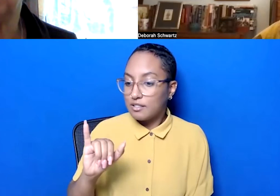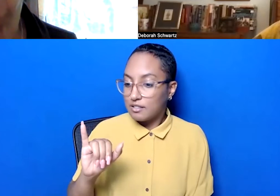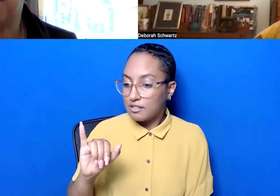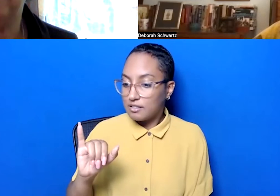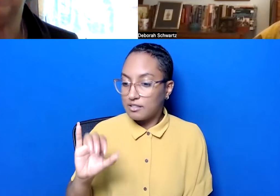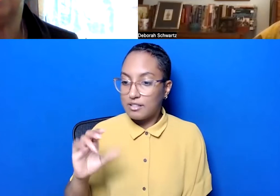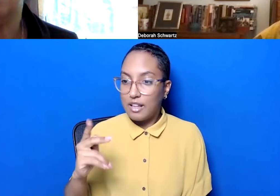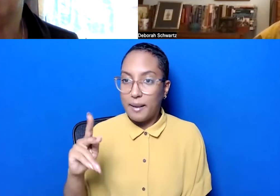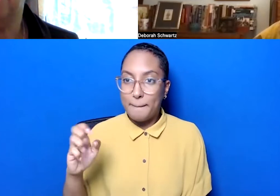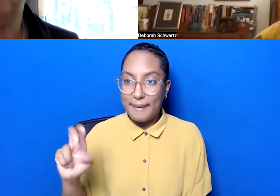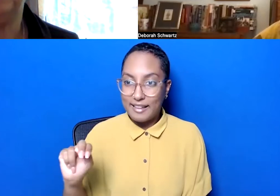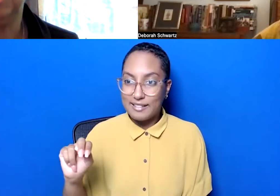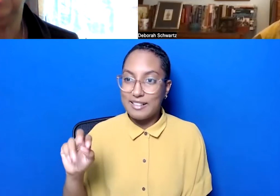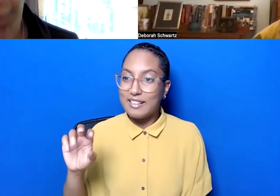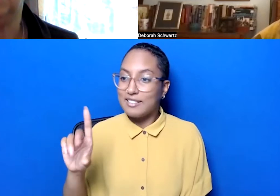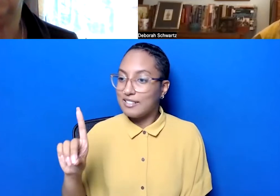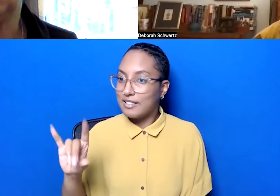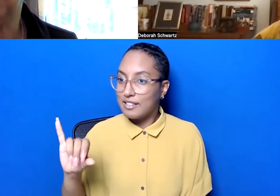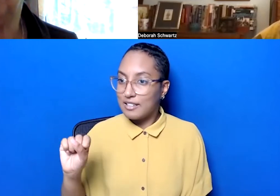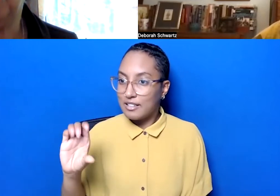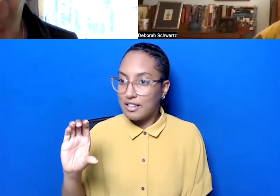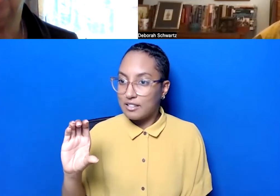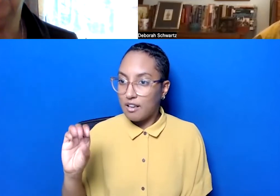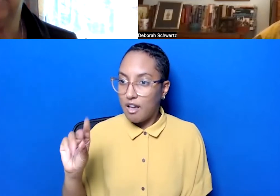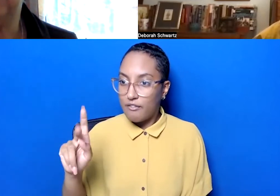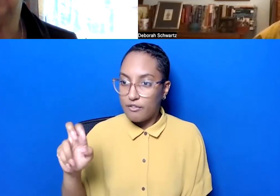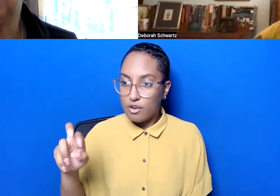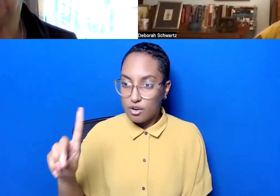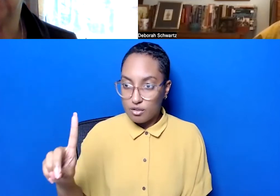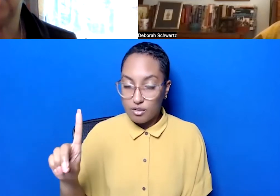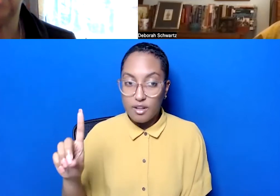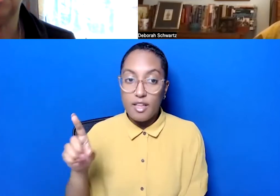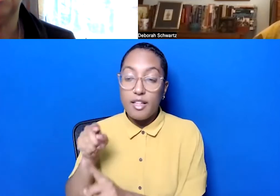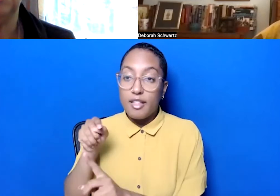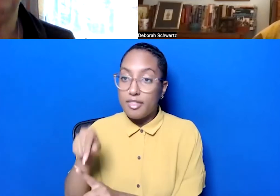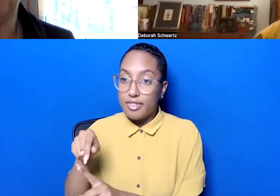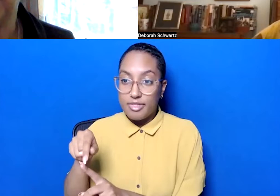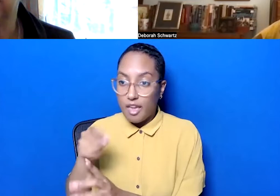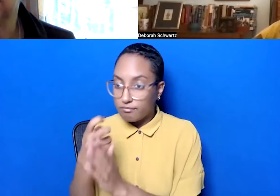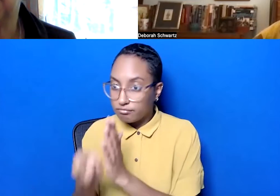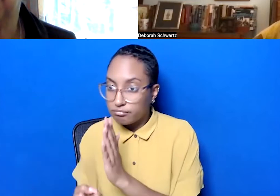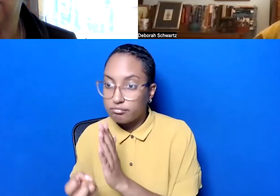the lives of the enslaved people who lived and worked on the Farmhouse, on the farm.